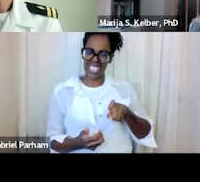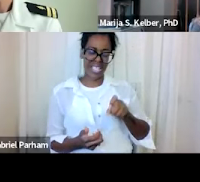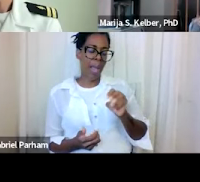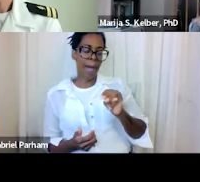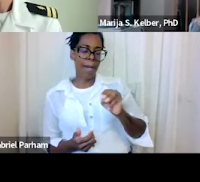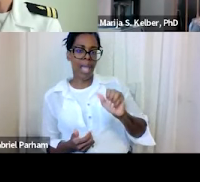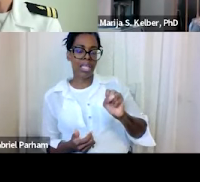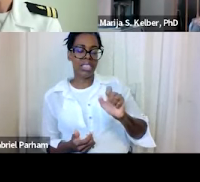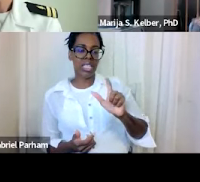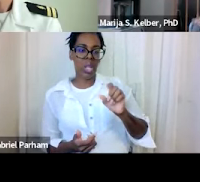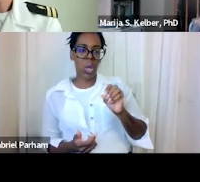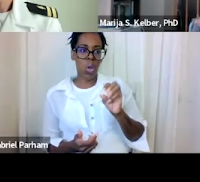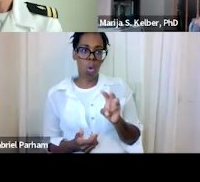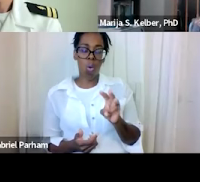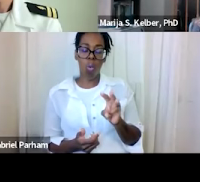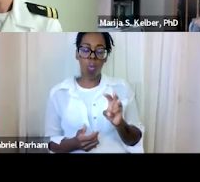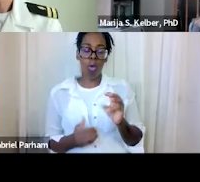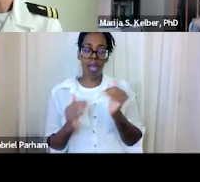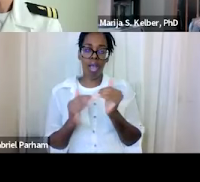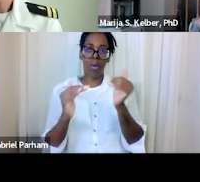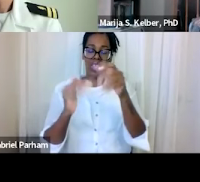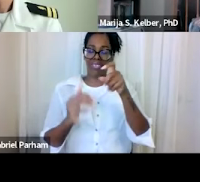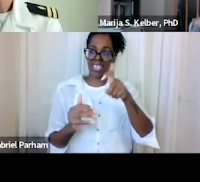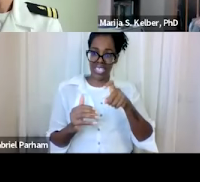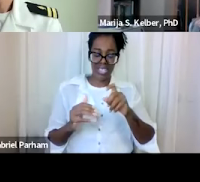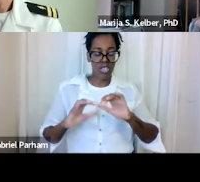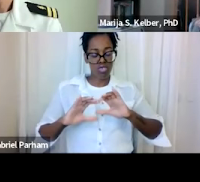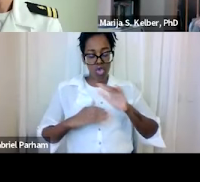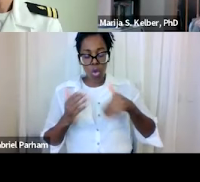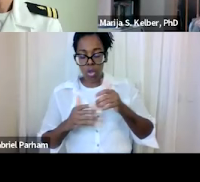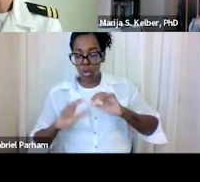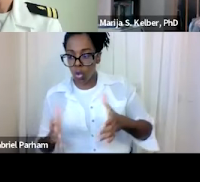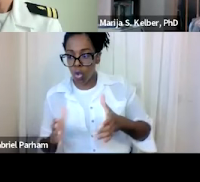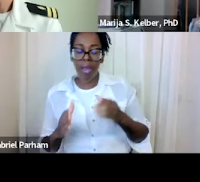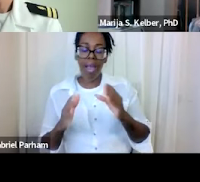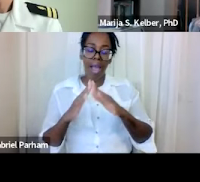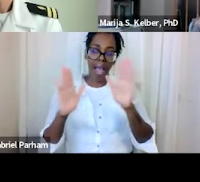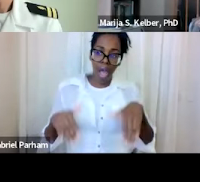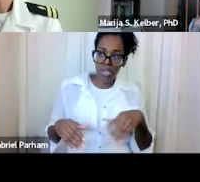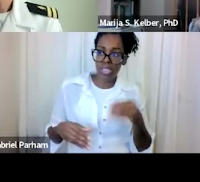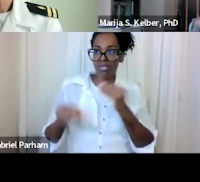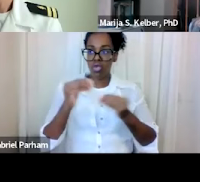in the military, our needs were met. You know, my social group was given to me, my housing was given to me, my food was given to me.